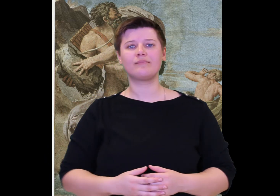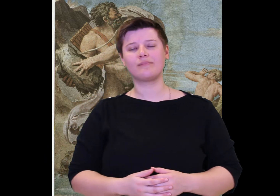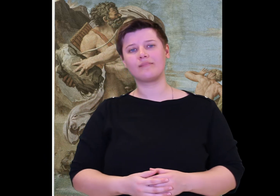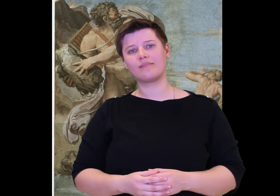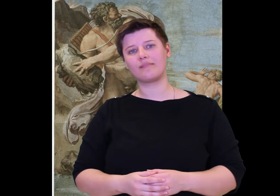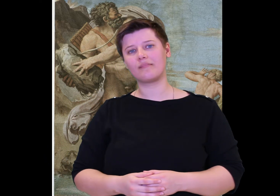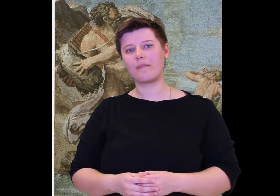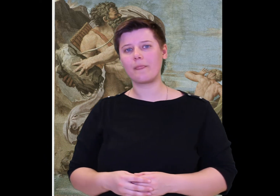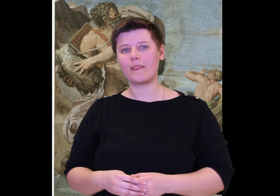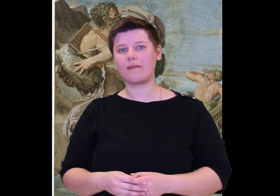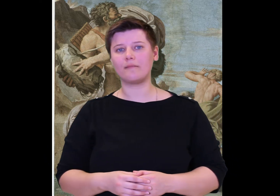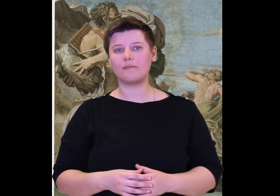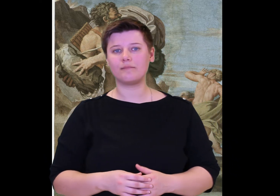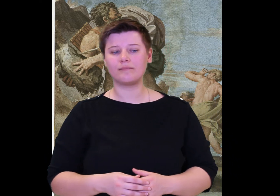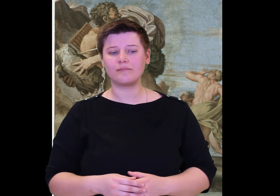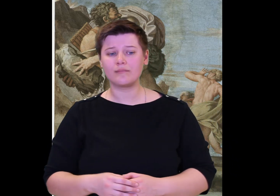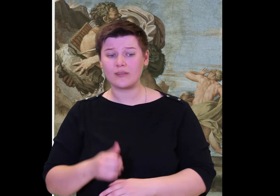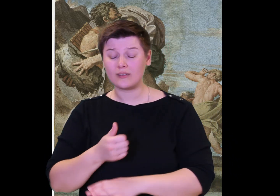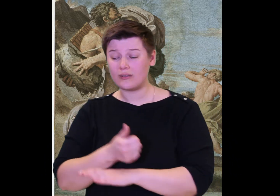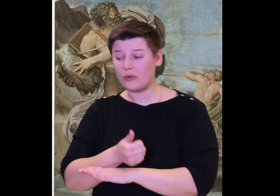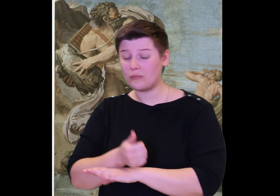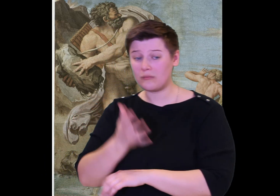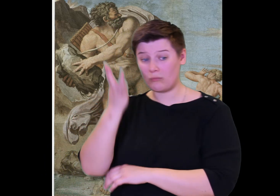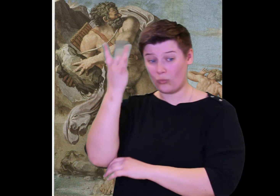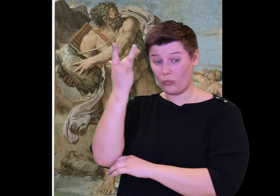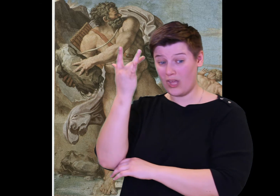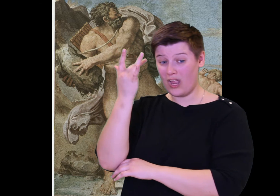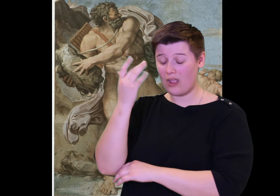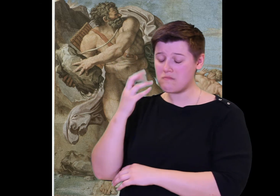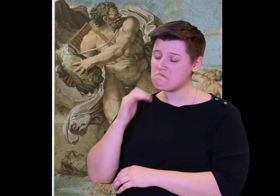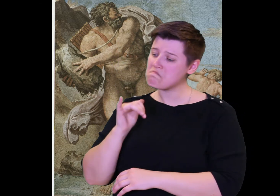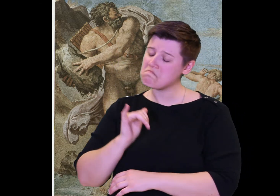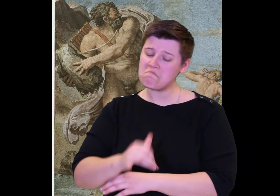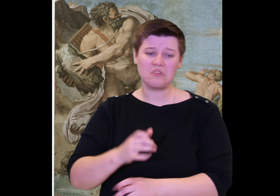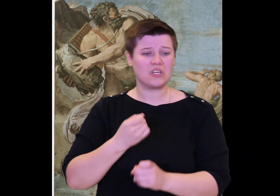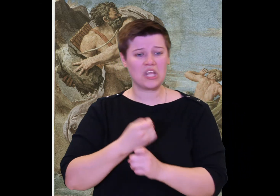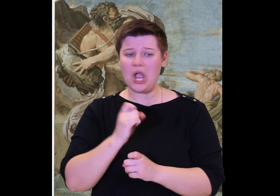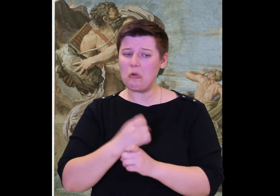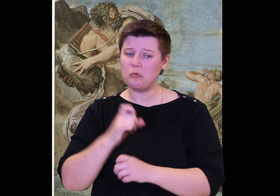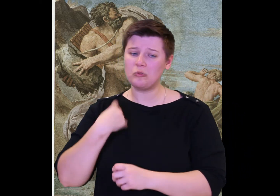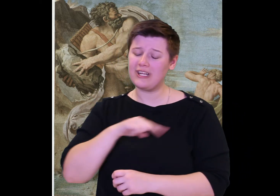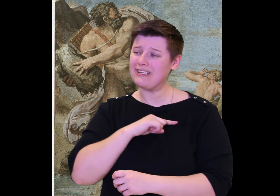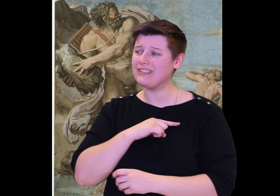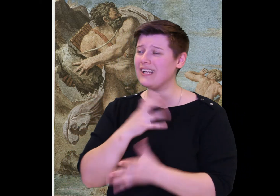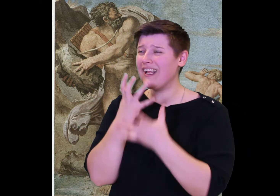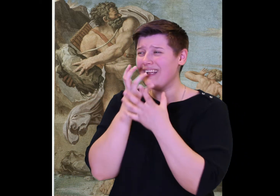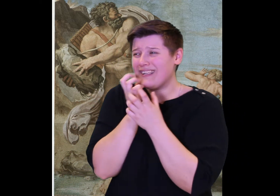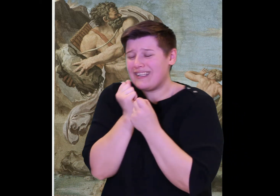You had bad luck? What happened? Surely we helped you go on your way and meant for